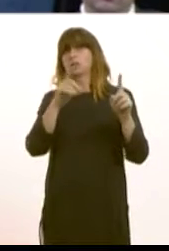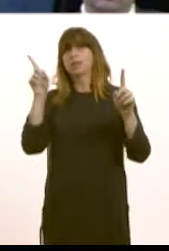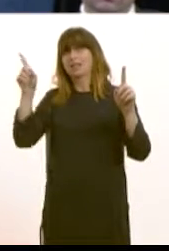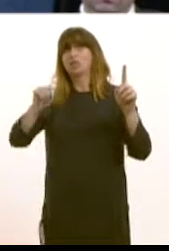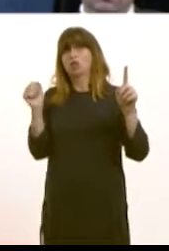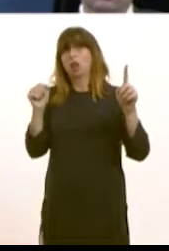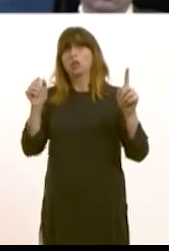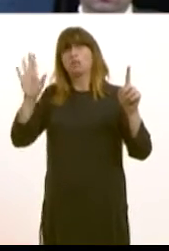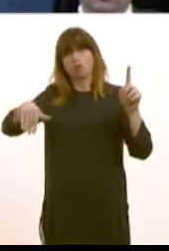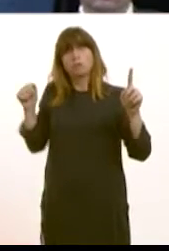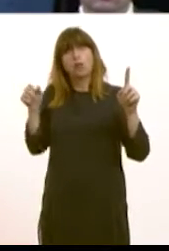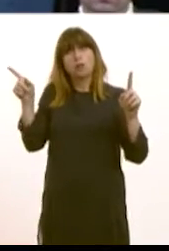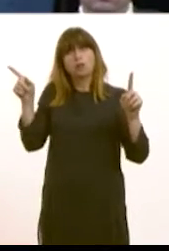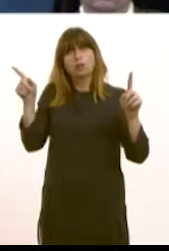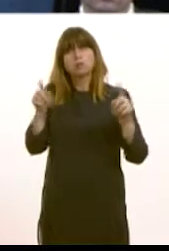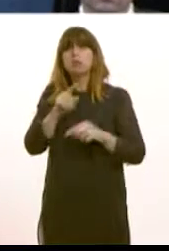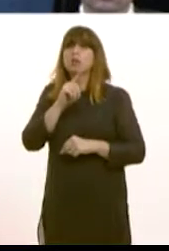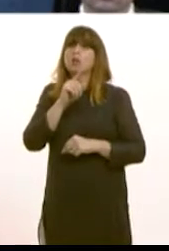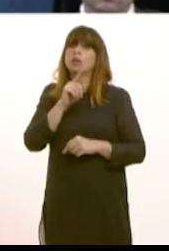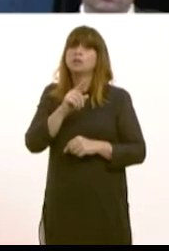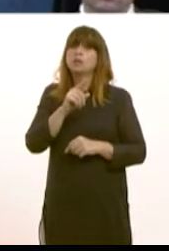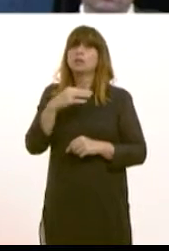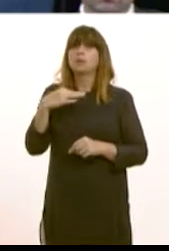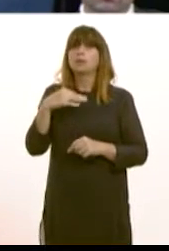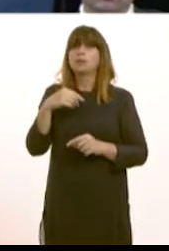only some 20 per cent of medical students in Wales are from Wales.